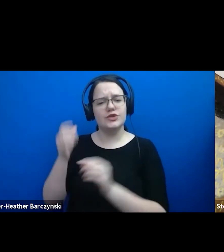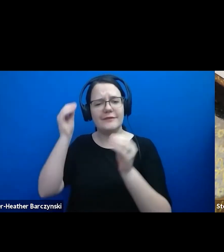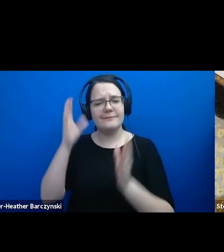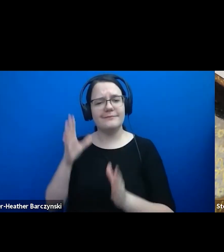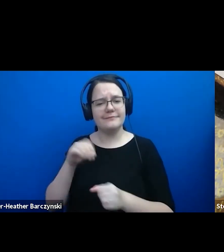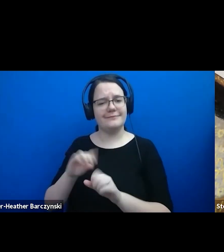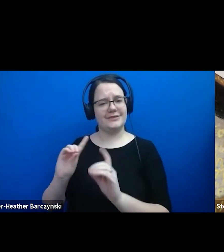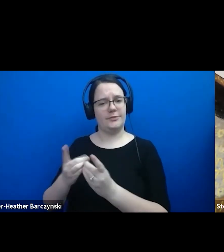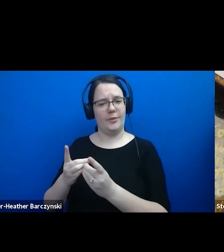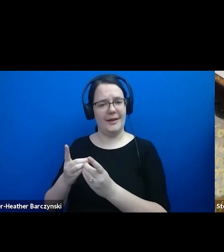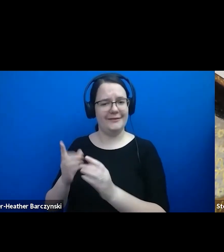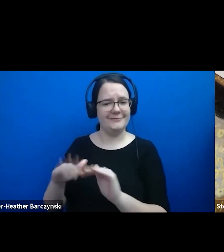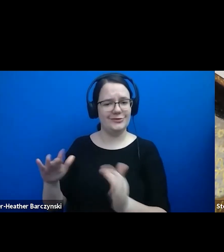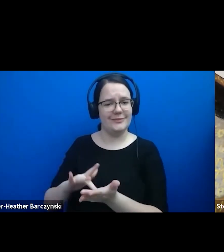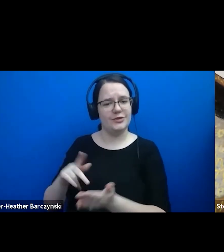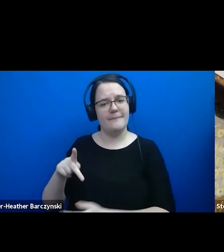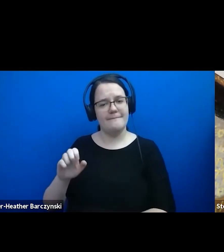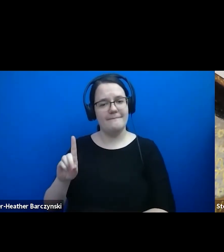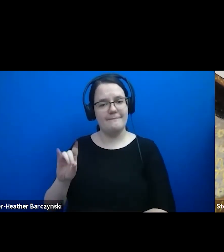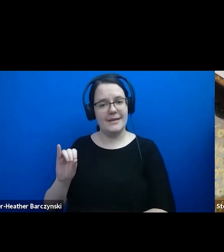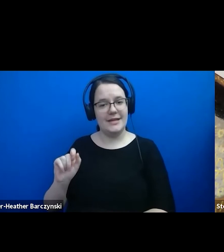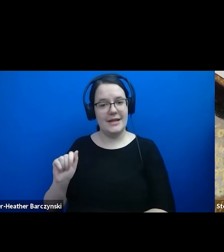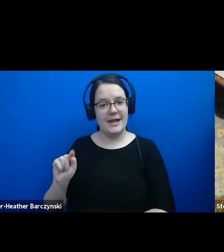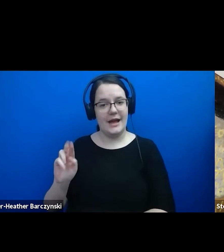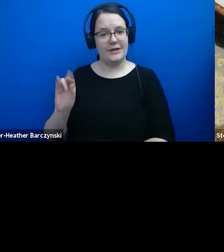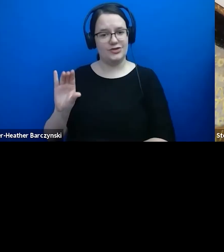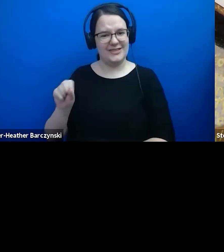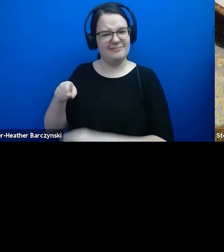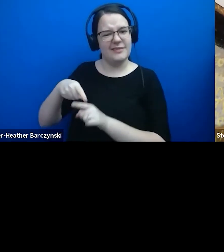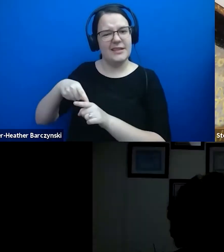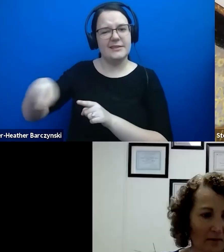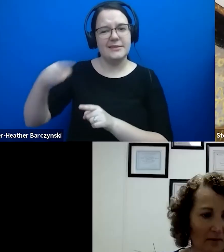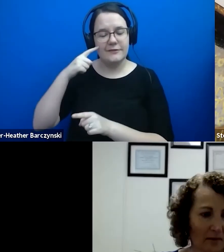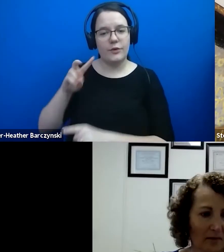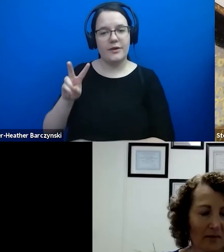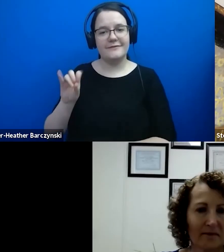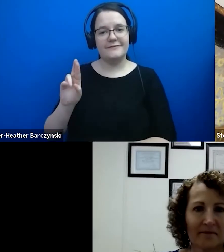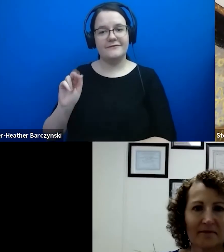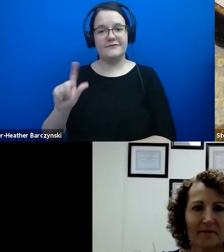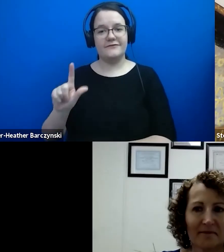pediatrics she's a specialist in viral pathogens um and i've had the pleasure of knowing mary for